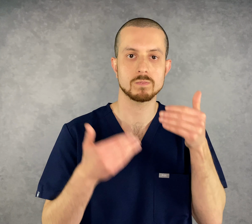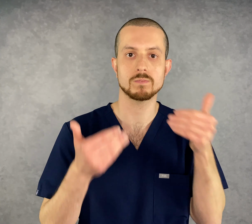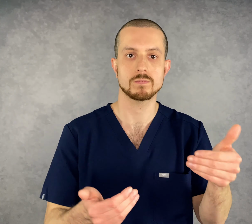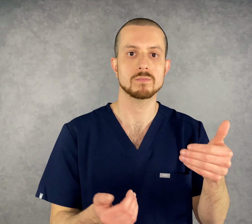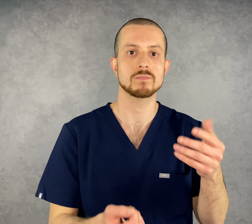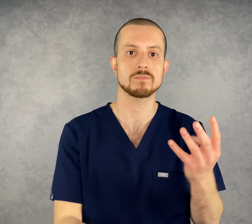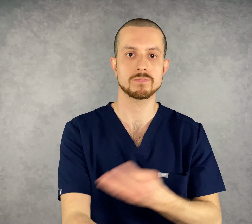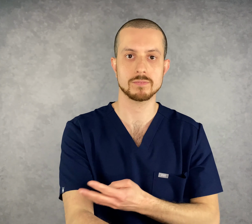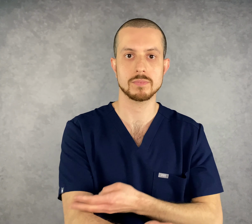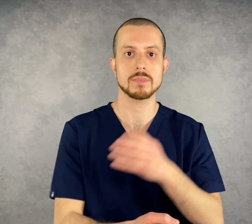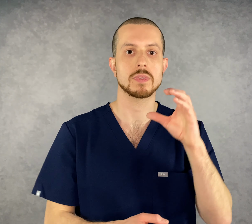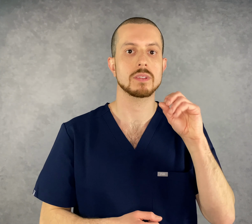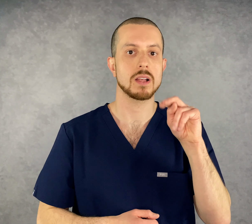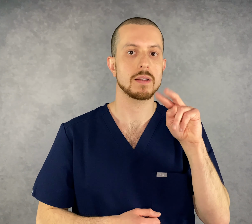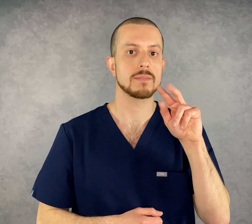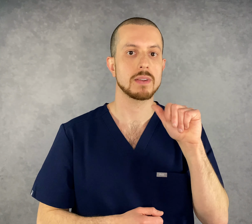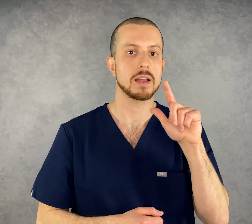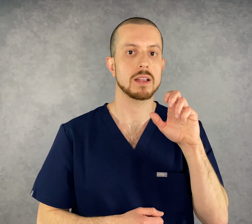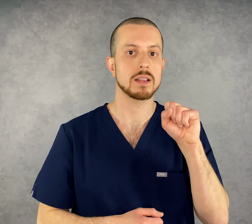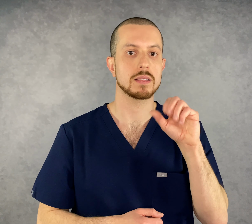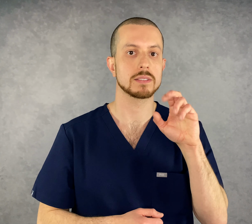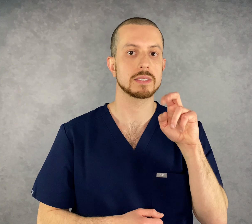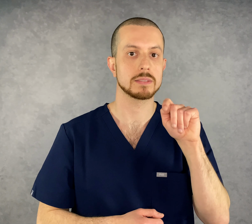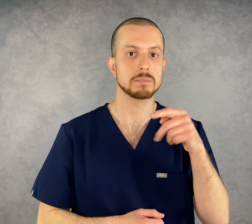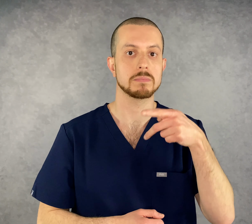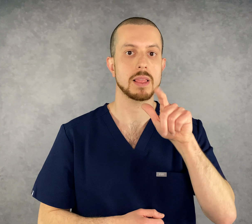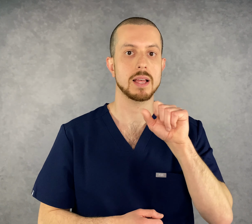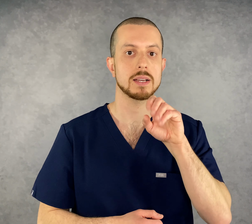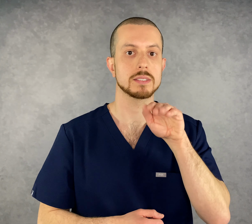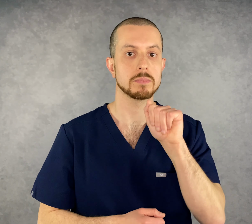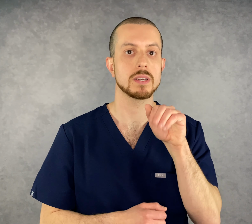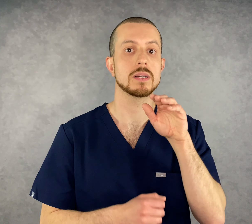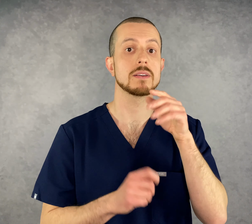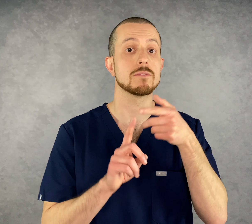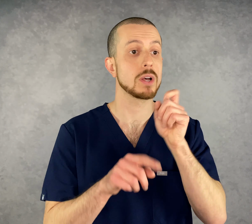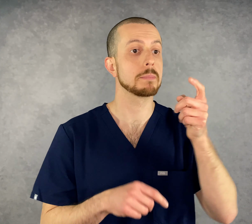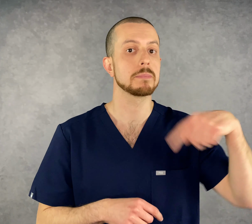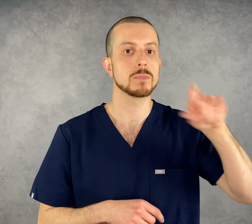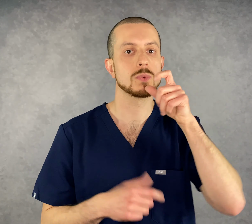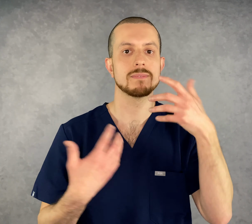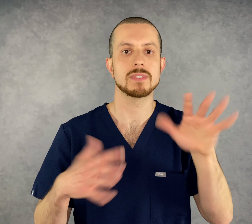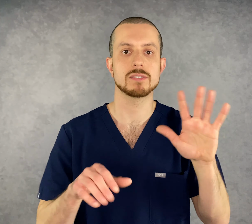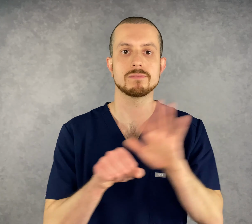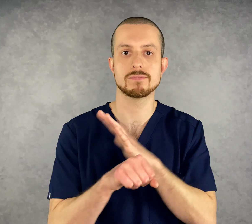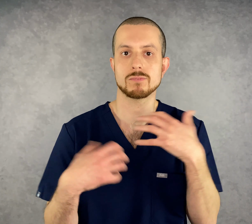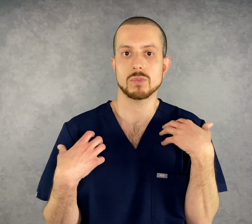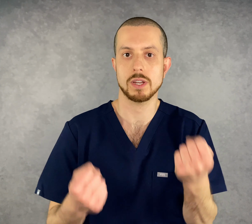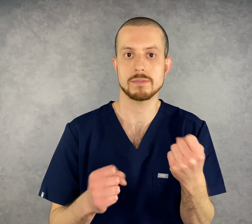so they underwent convalescent plasma therapy from the donated blood of those who had fully